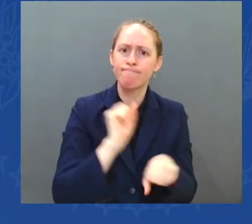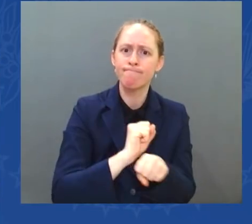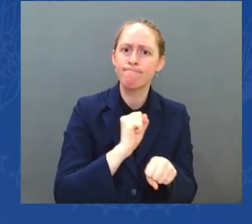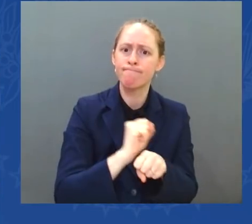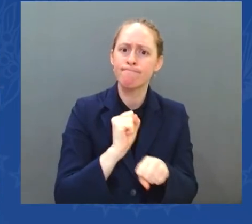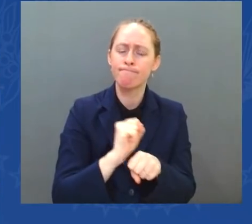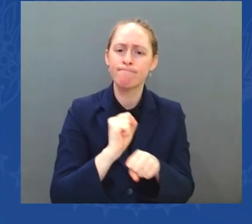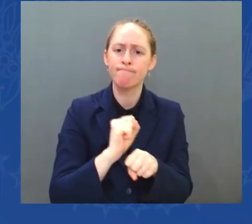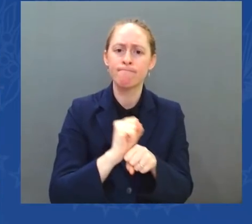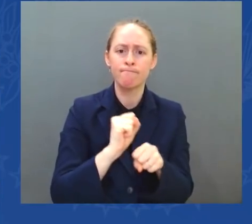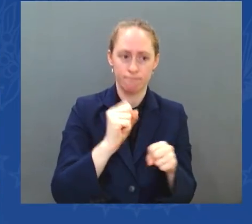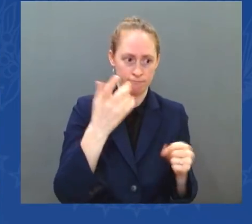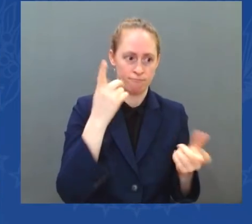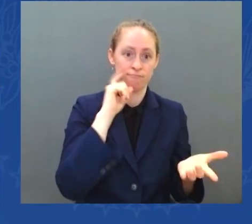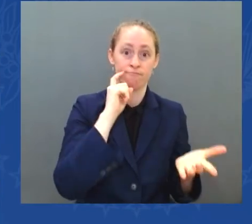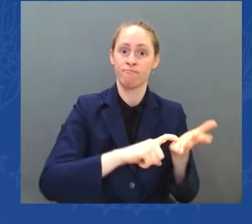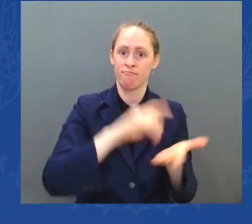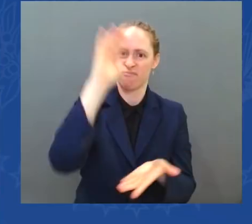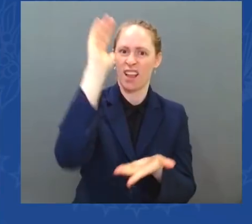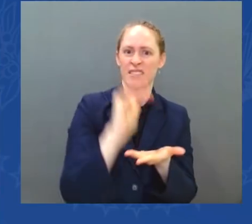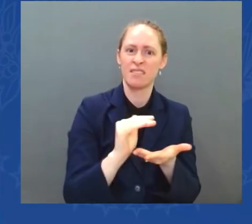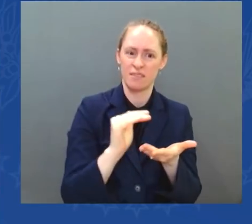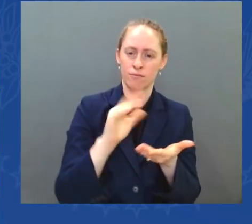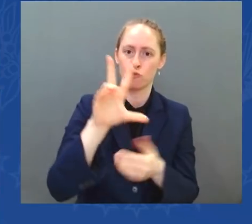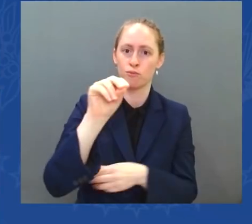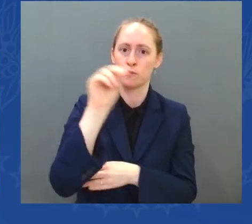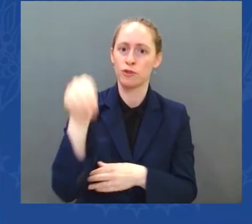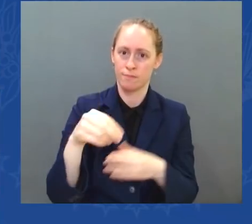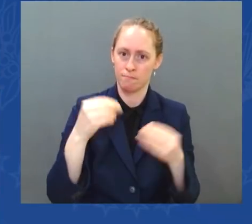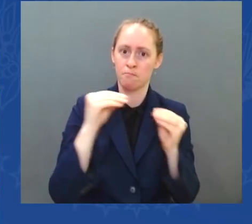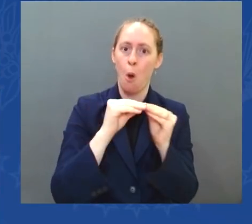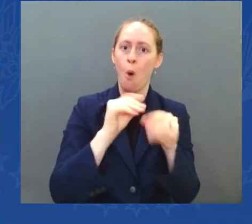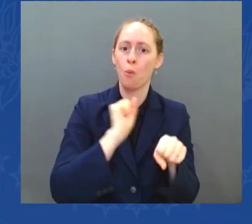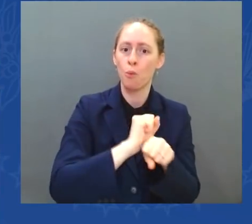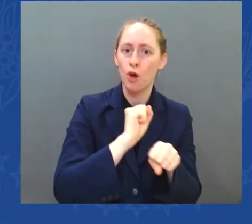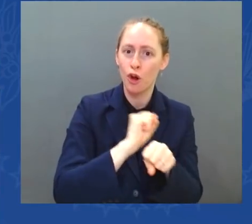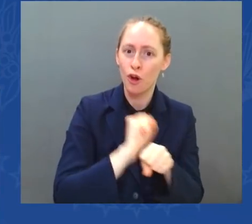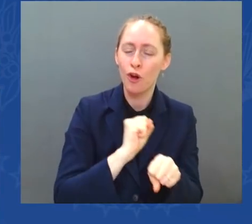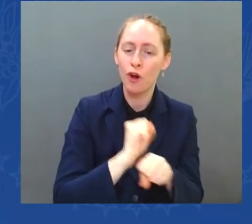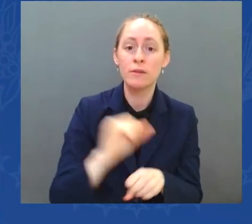Hispanic unemployment fell from nearly 9 percent to 4.2 percent in the year 2021,